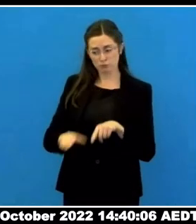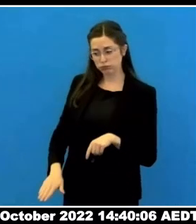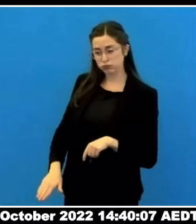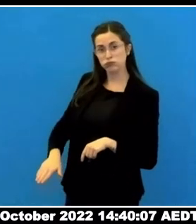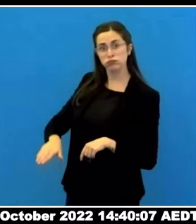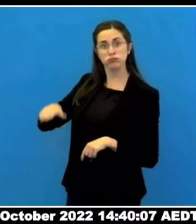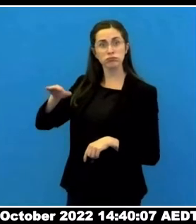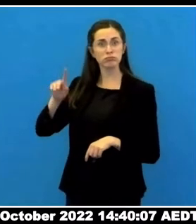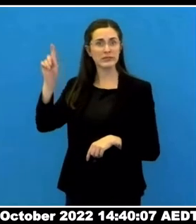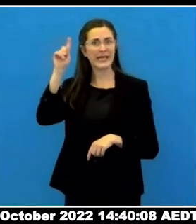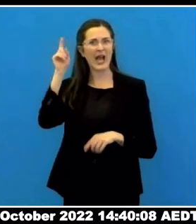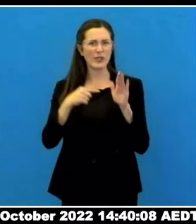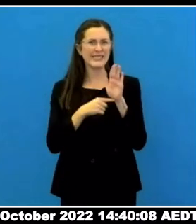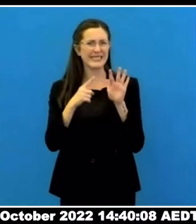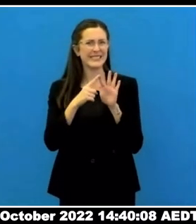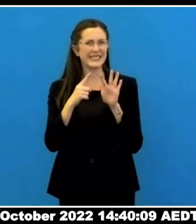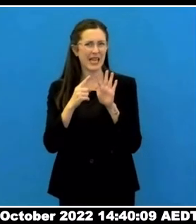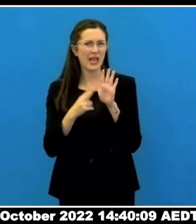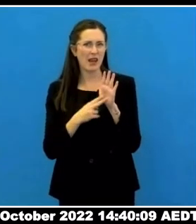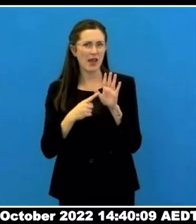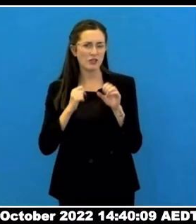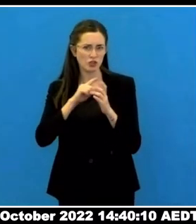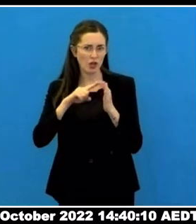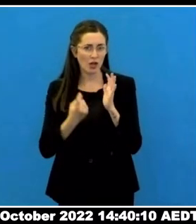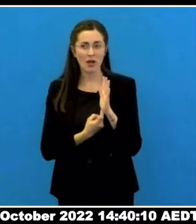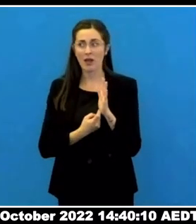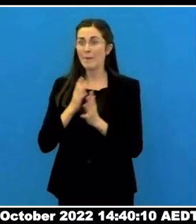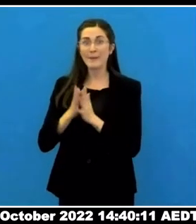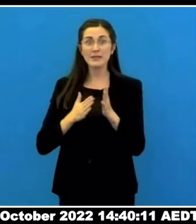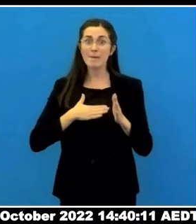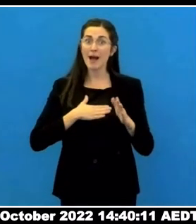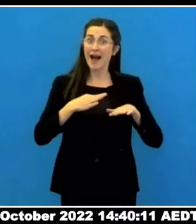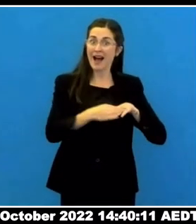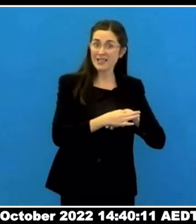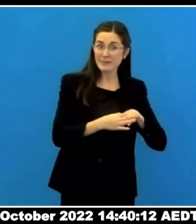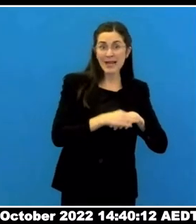She has reached puberty, which means it is not appropriate for my husband to care for her.